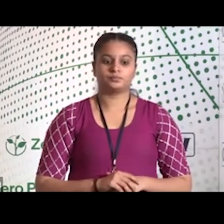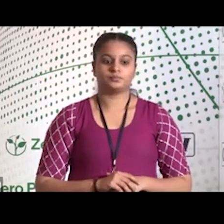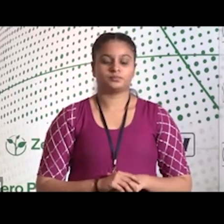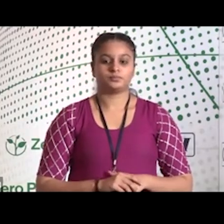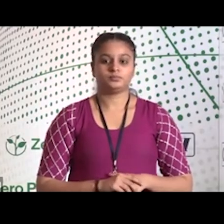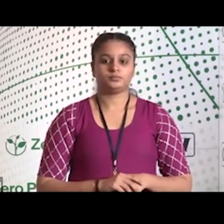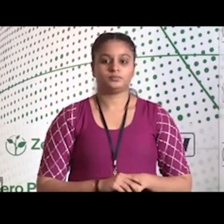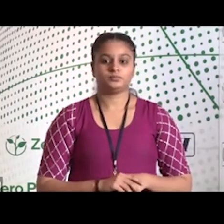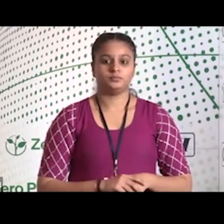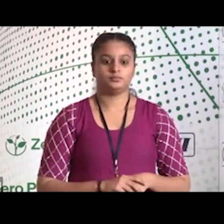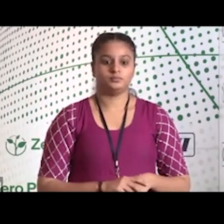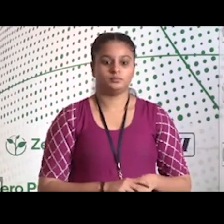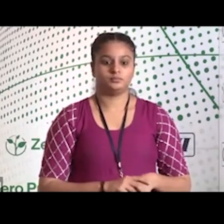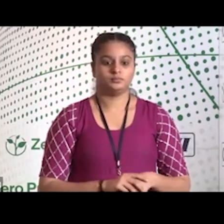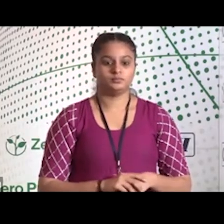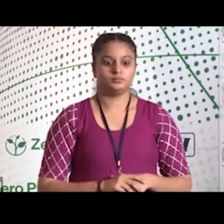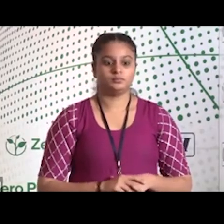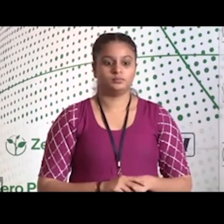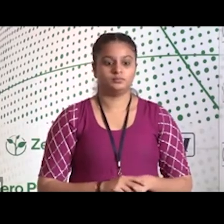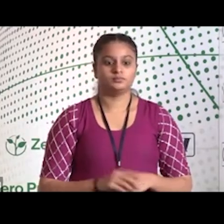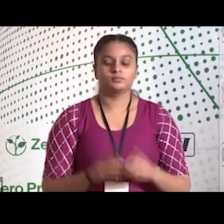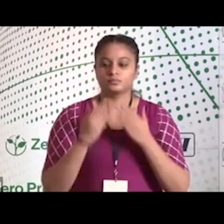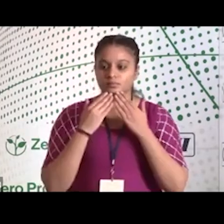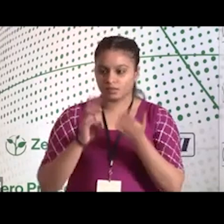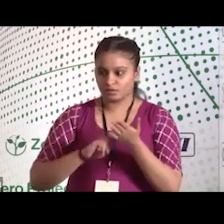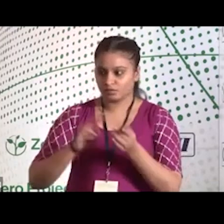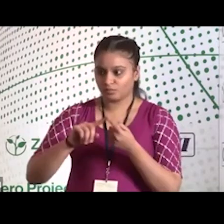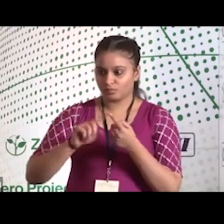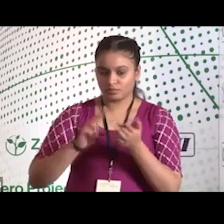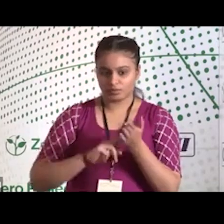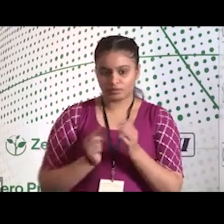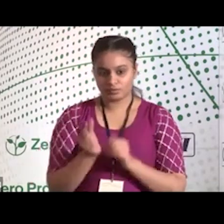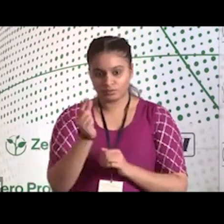Benoist can give me no goodbye to this while